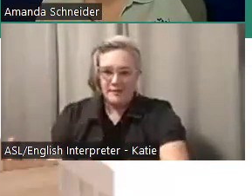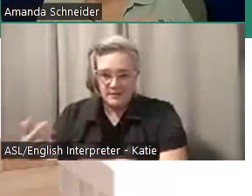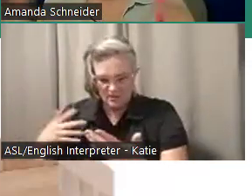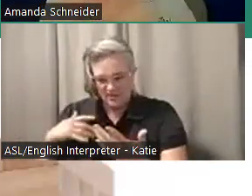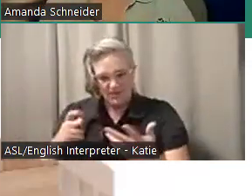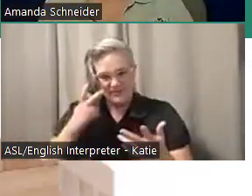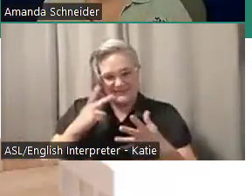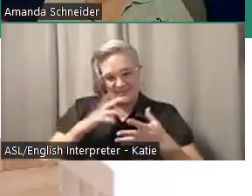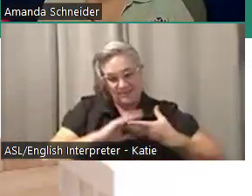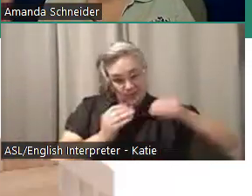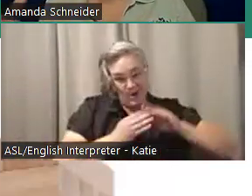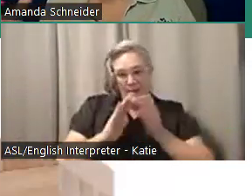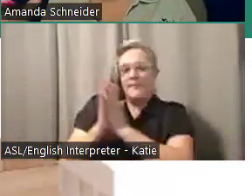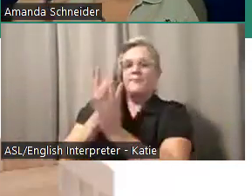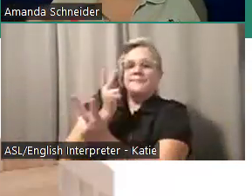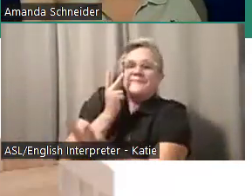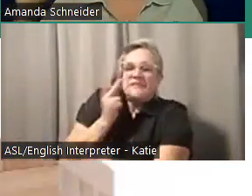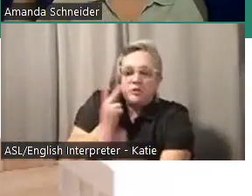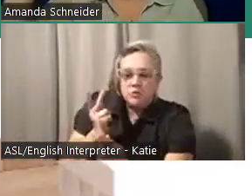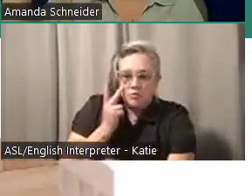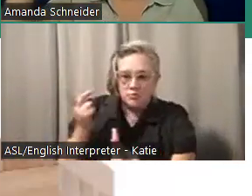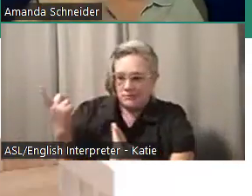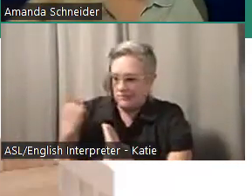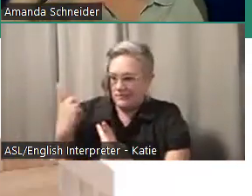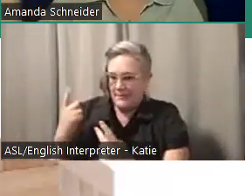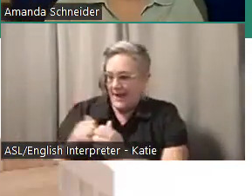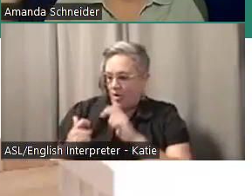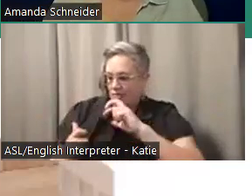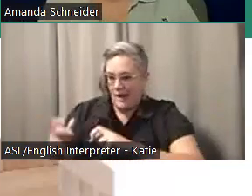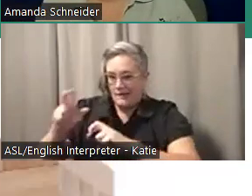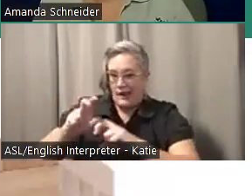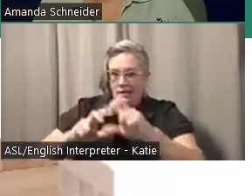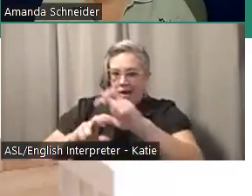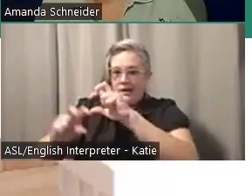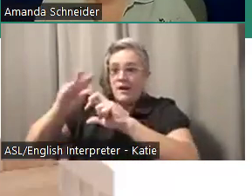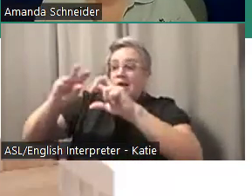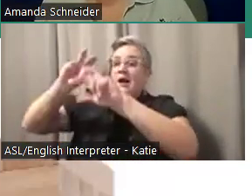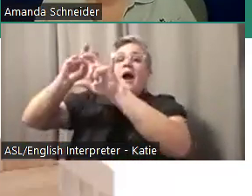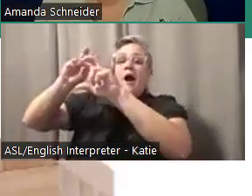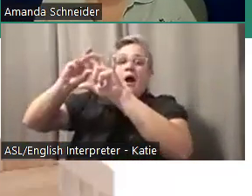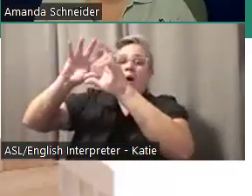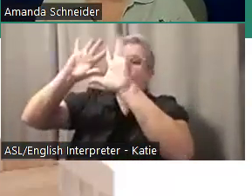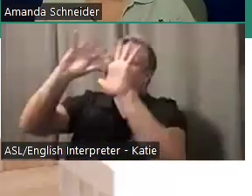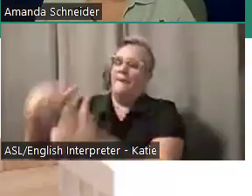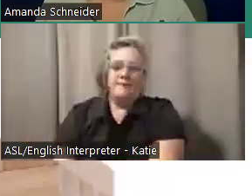to a visual way of seeing, um, how things have stacked up, and then topple over.